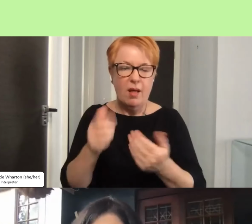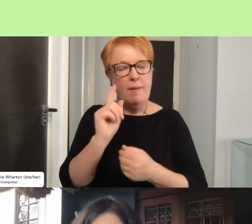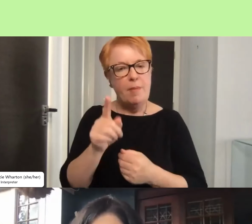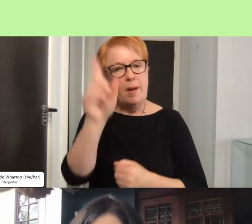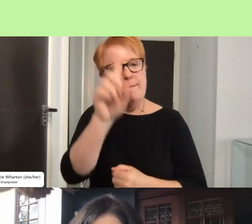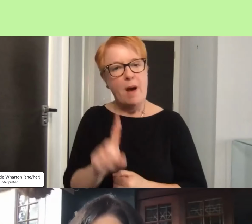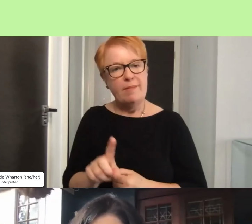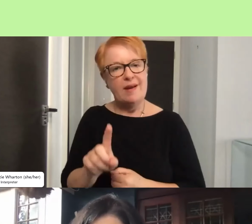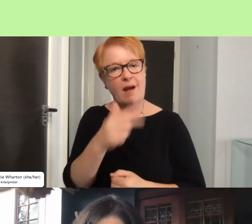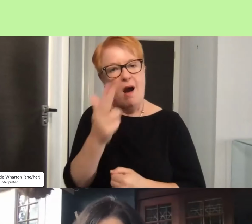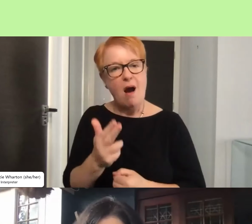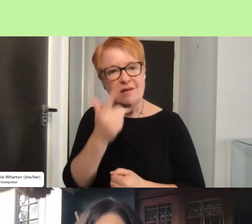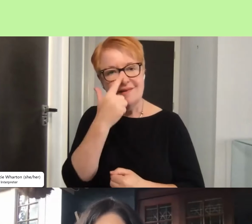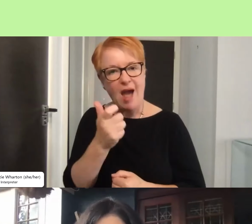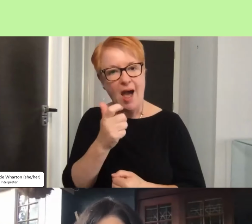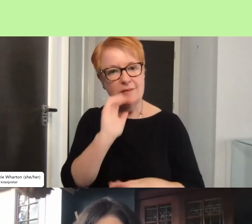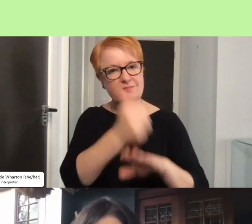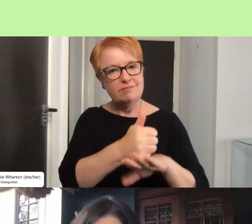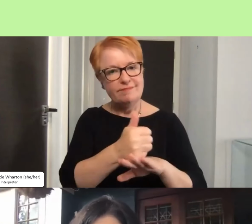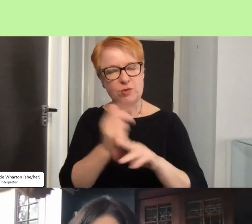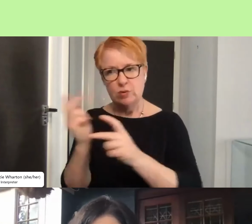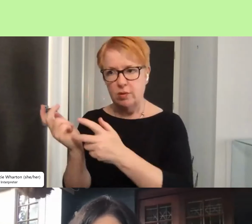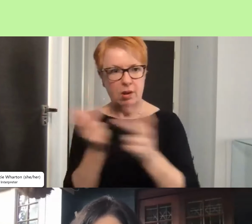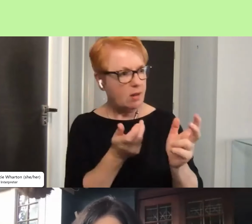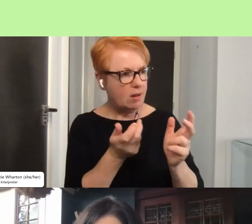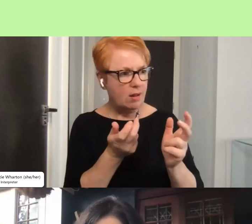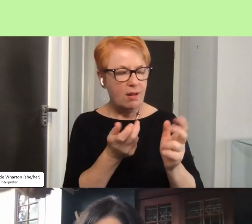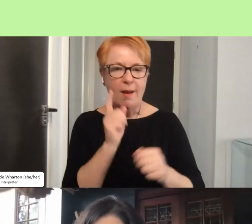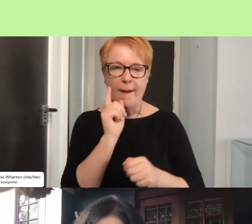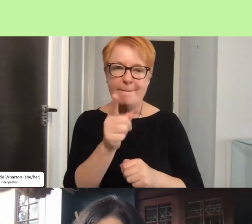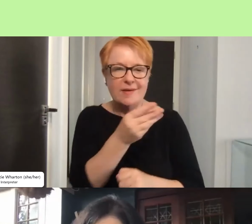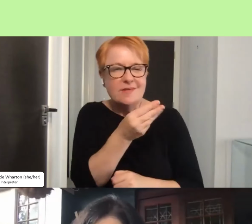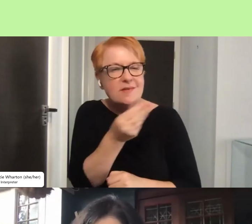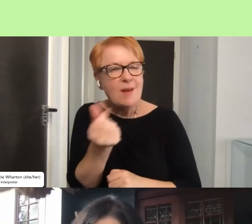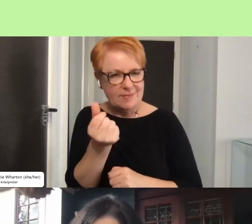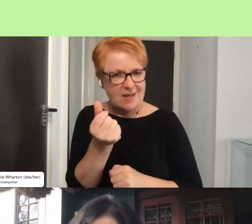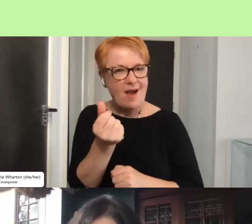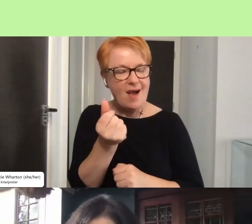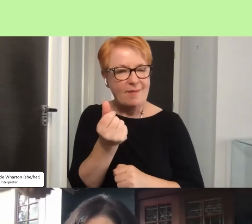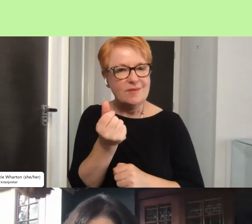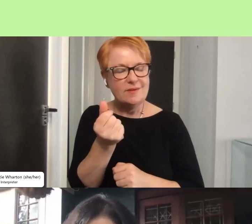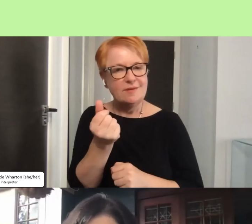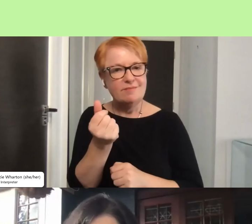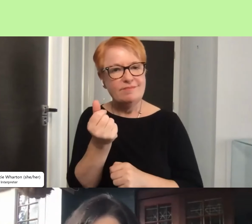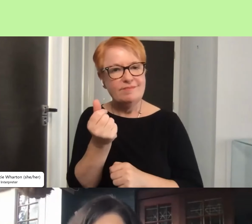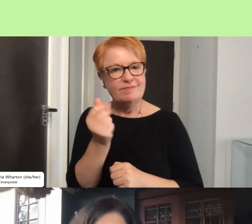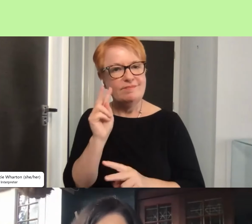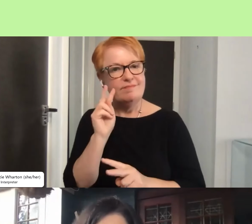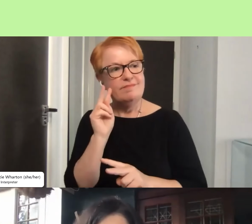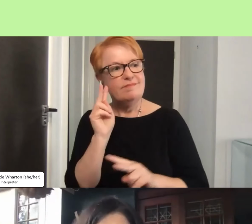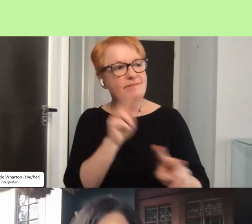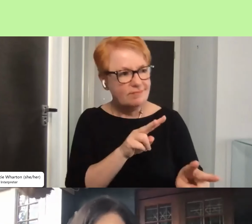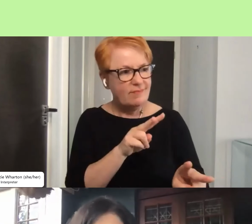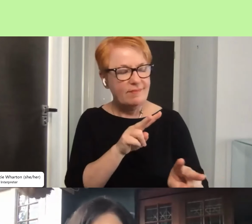By drawing attention, as we talked about, buy, buy through artworks to something or